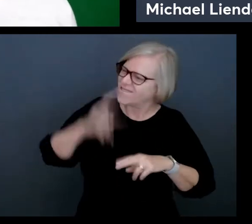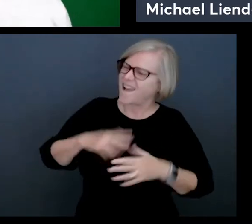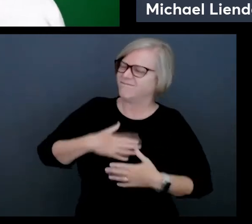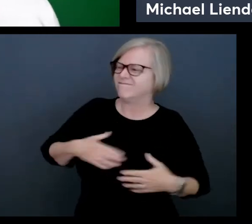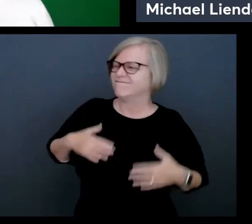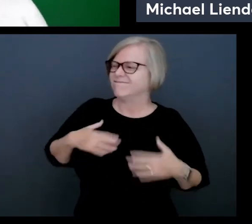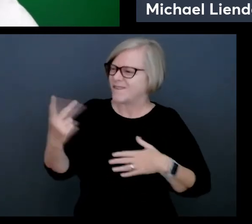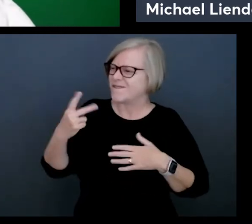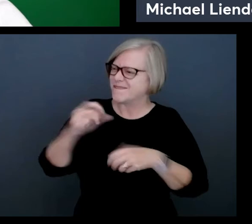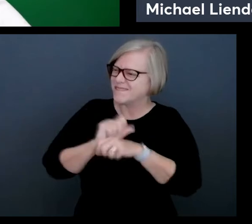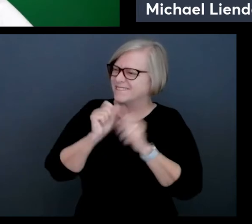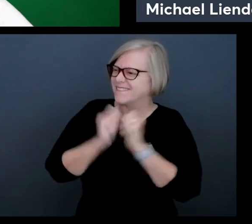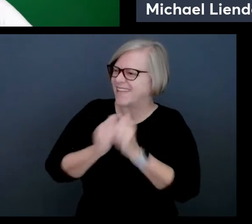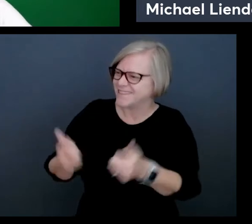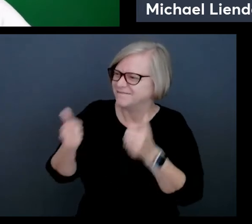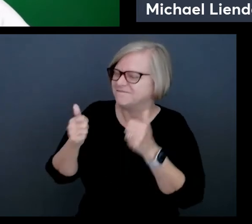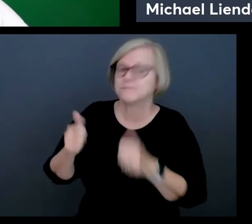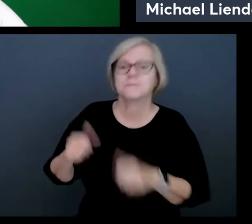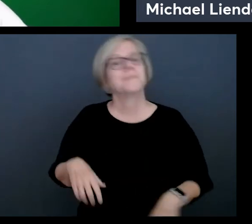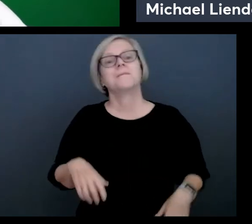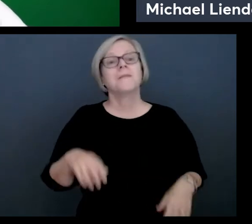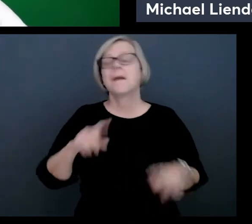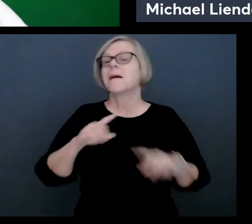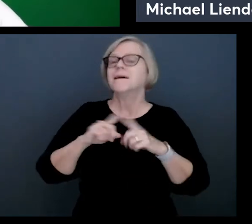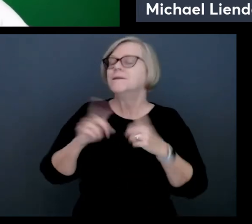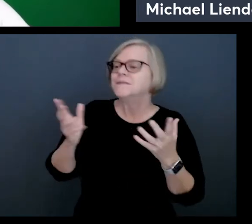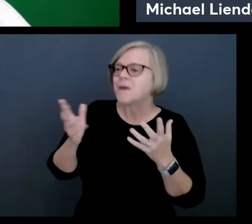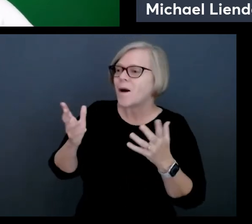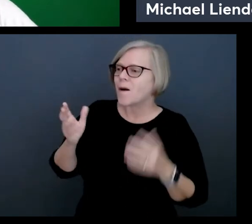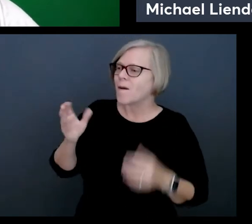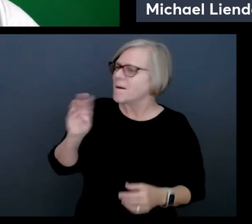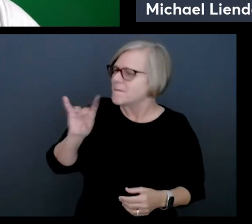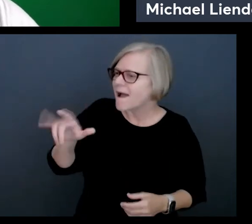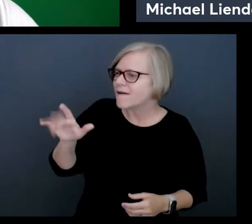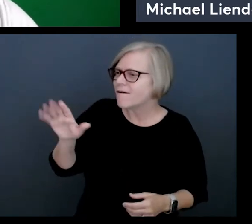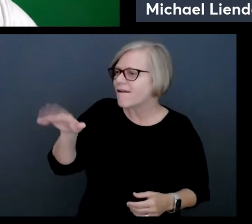It's always a good time whenever we're together, I think. Definitely. - Always a good time.